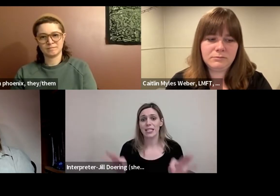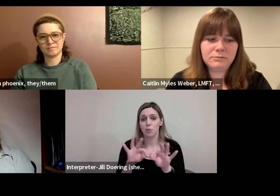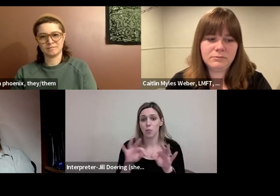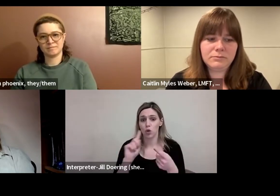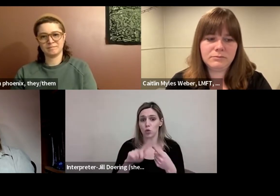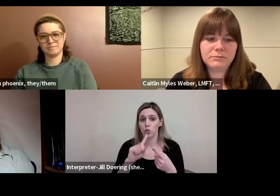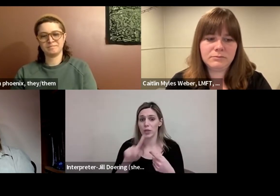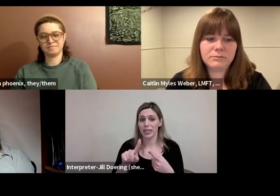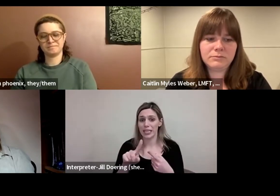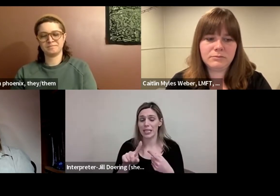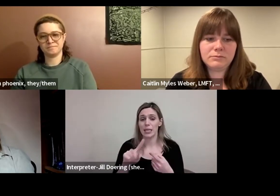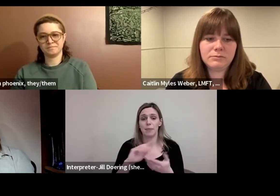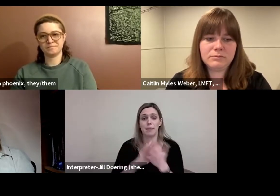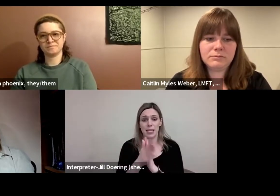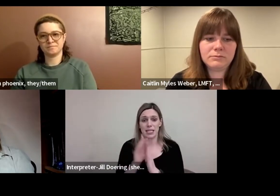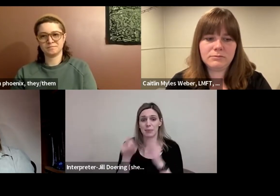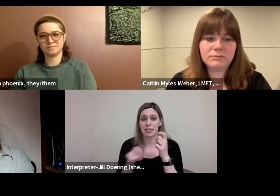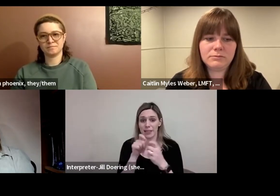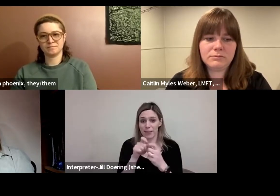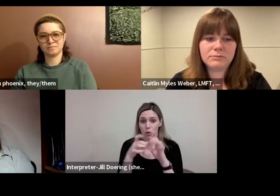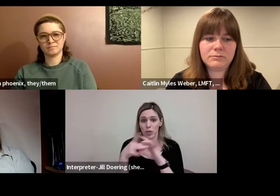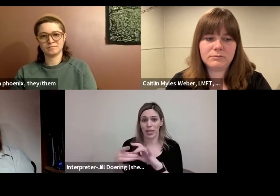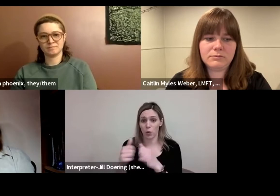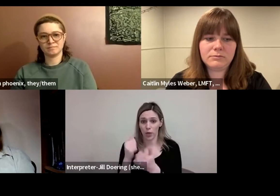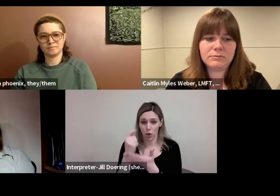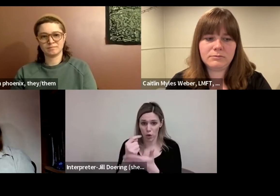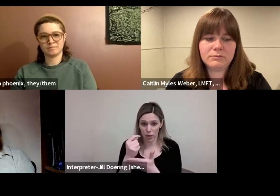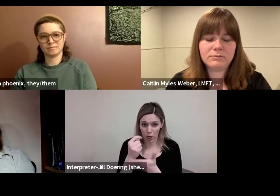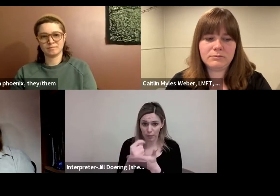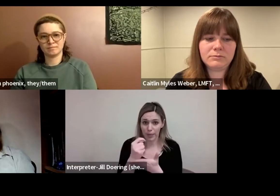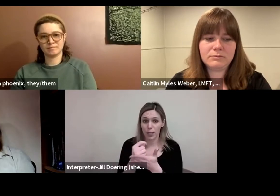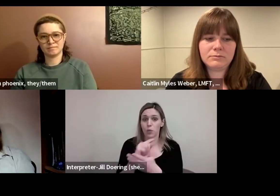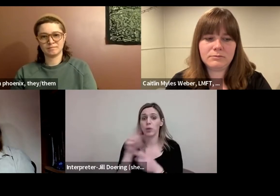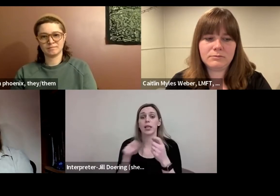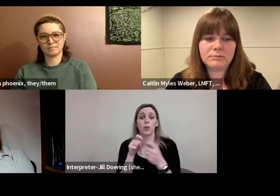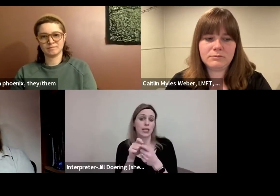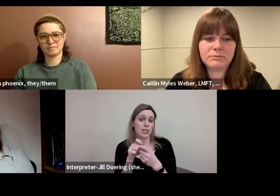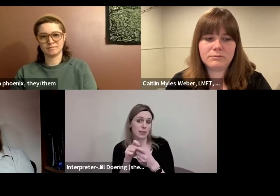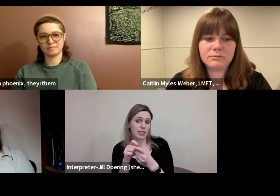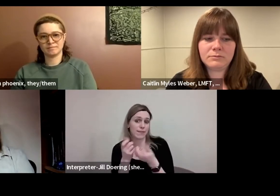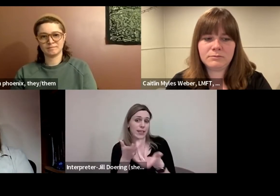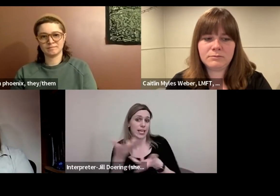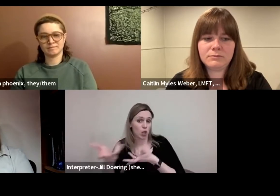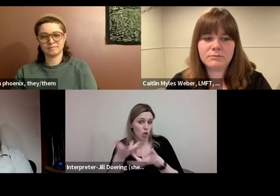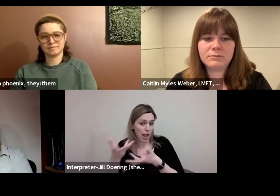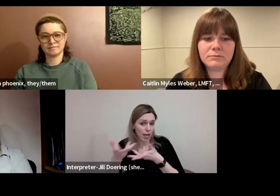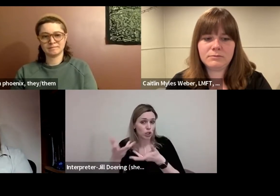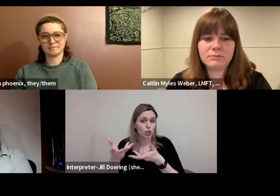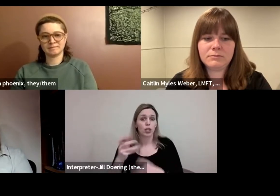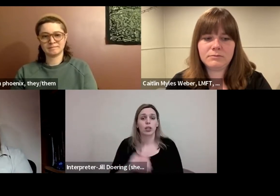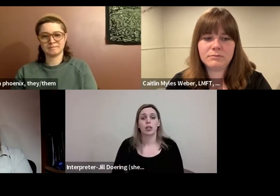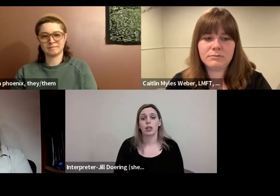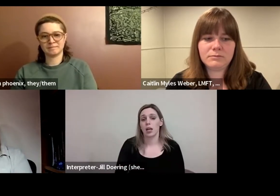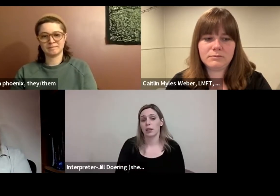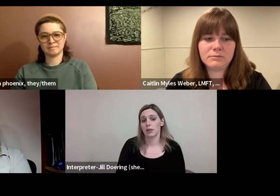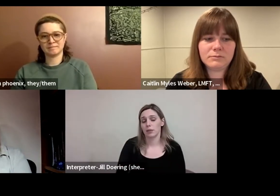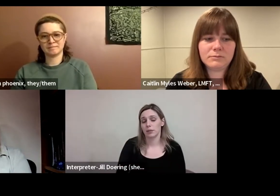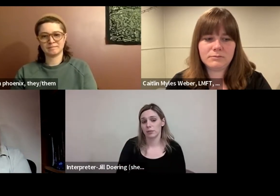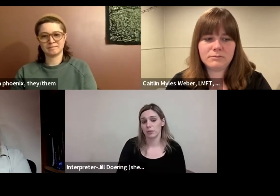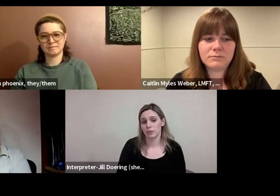a story or specific interaction. (poor internet connection drowns out speaker)